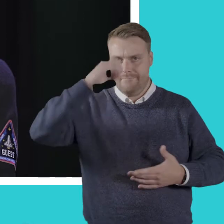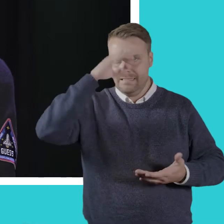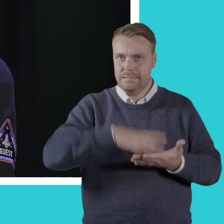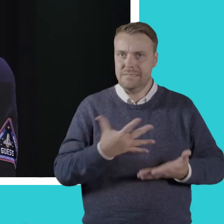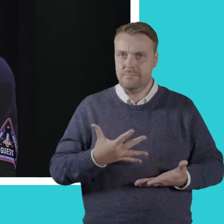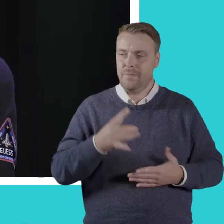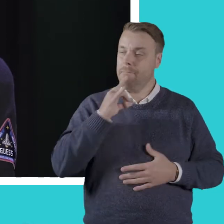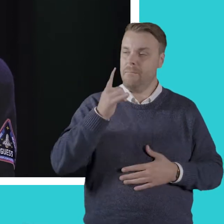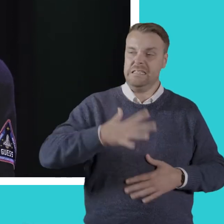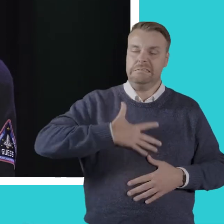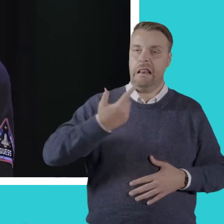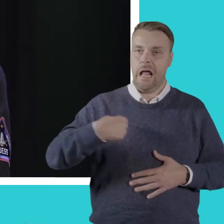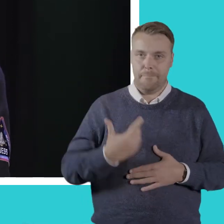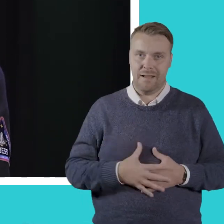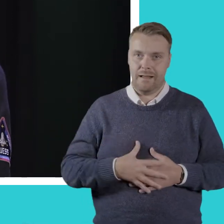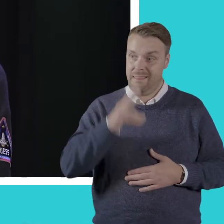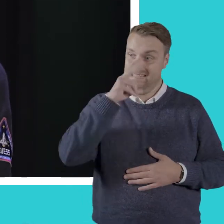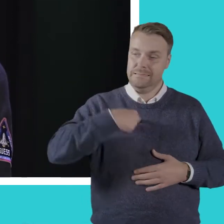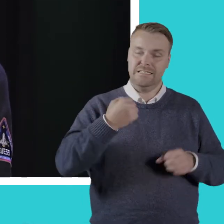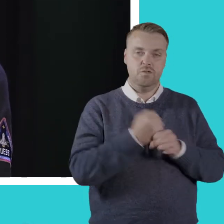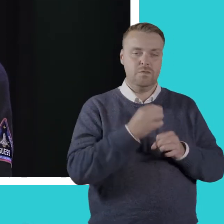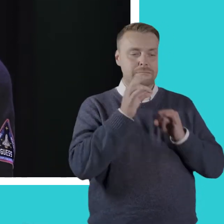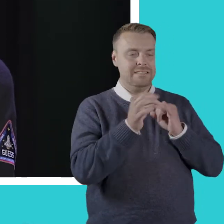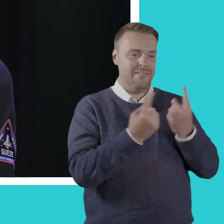even like me when I was younger they see me do certain things and they'll call my phone or make